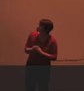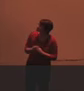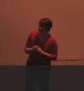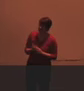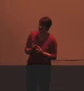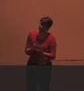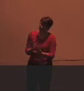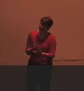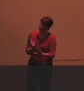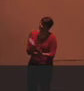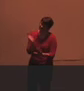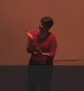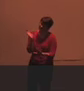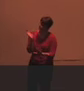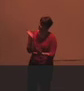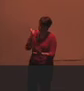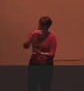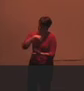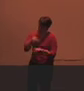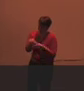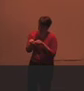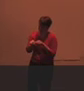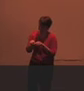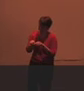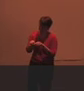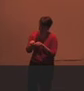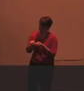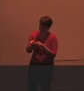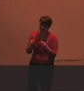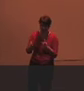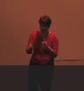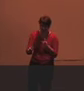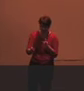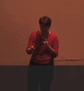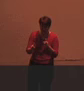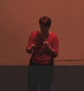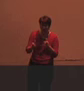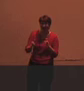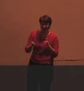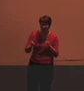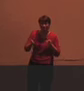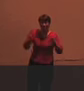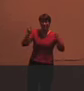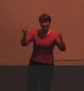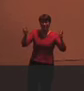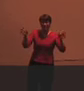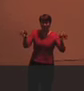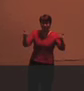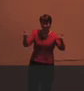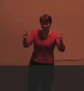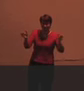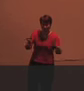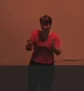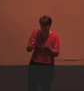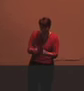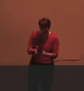I can say simply this is a big box, middle box, small box. So box-in-box-in-box house.